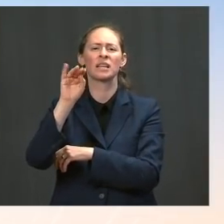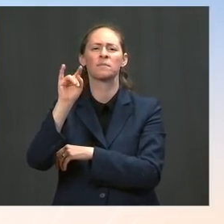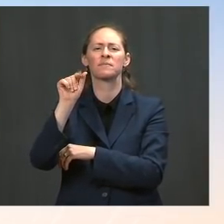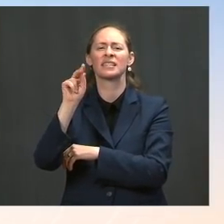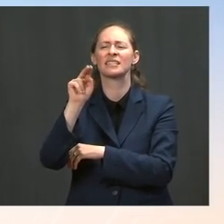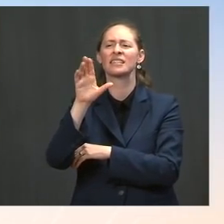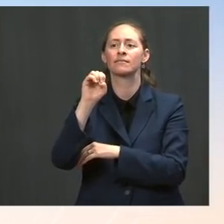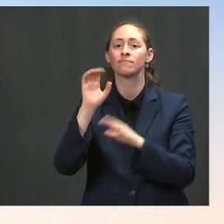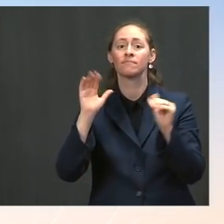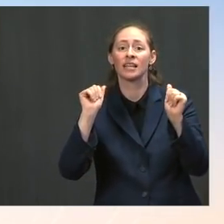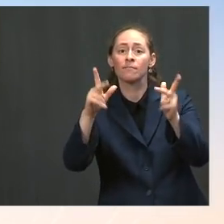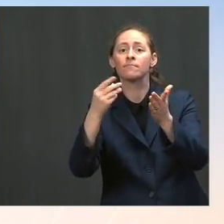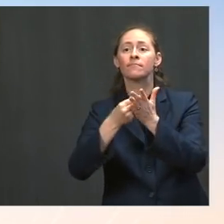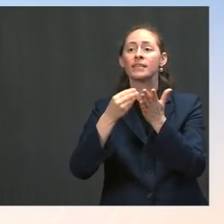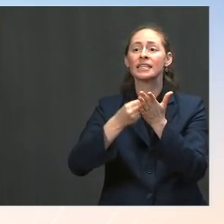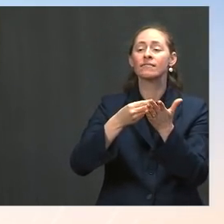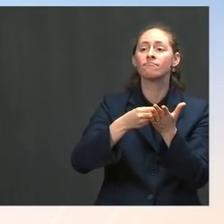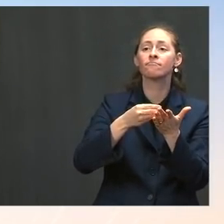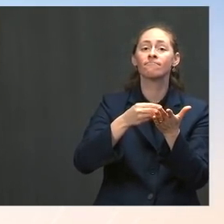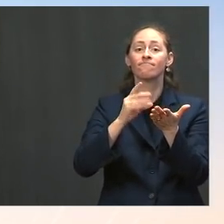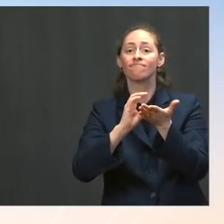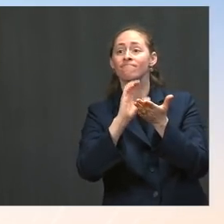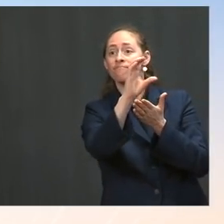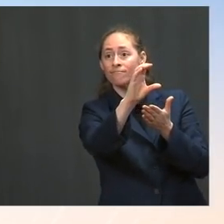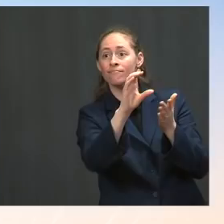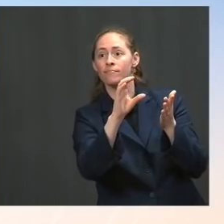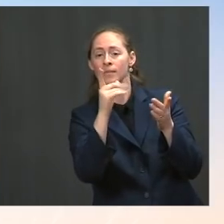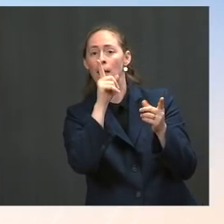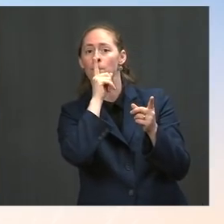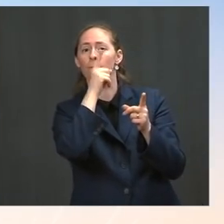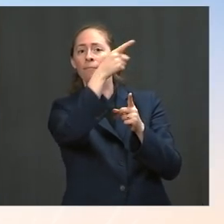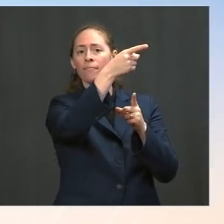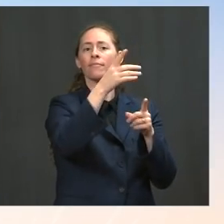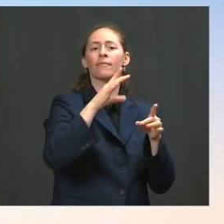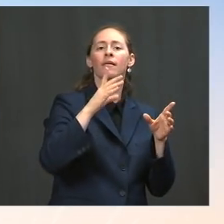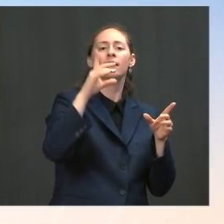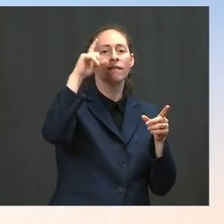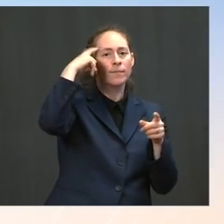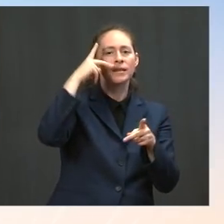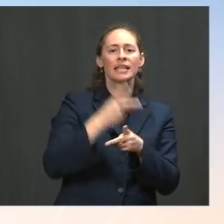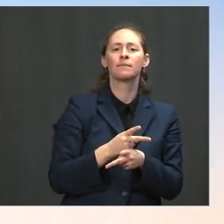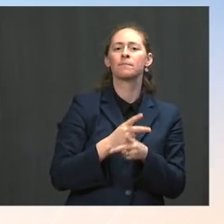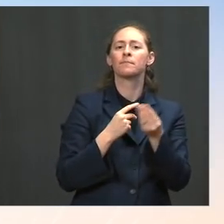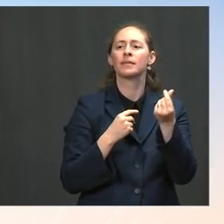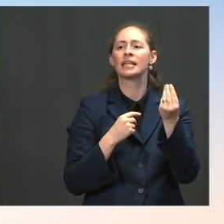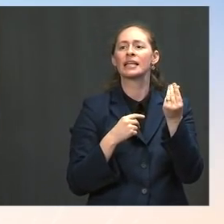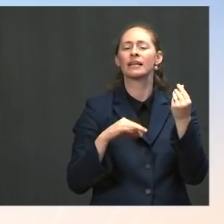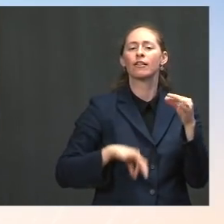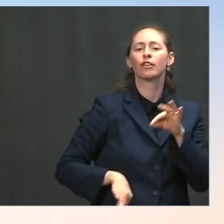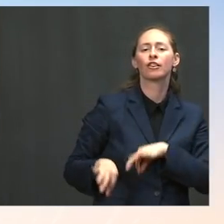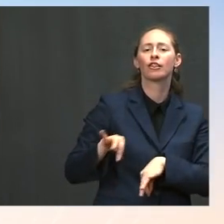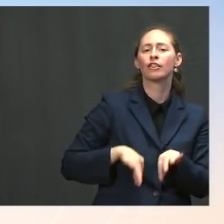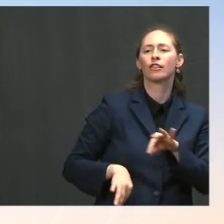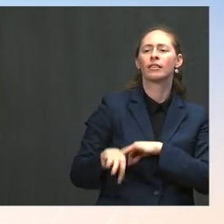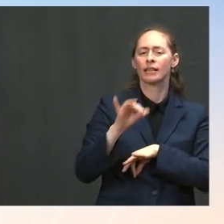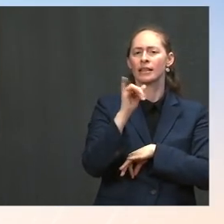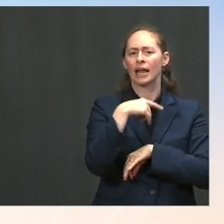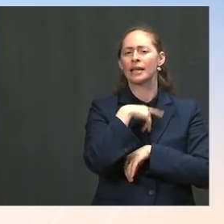does not get into the hands of the regime or allow them to pad their pockets. That's certainly something that we're mindful when we're looking at --